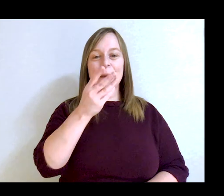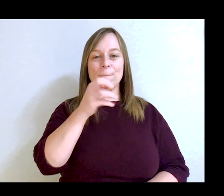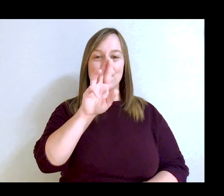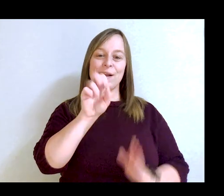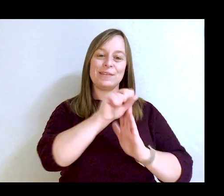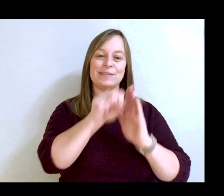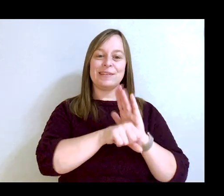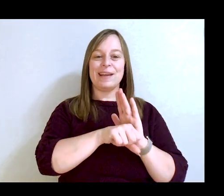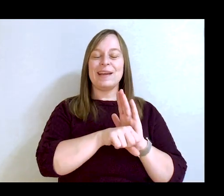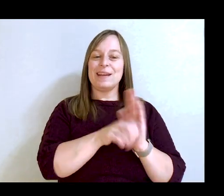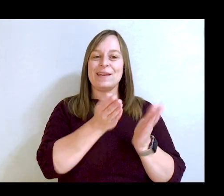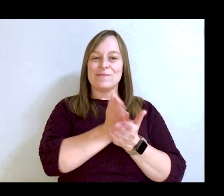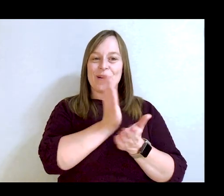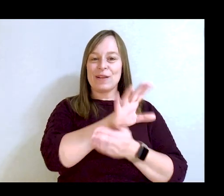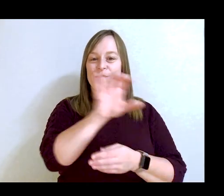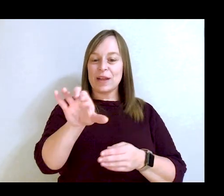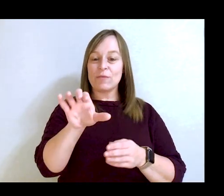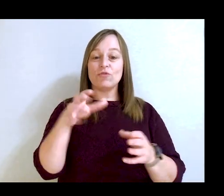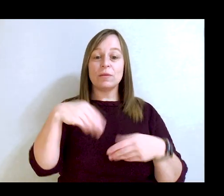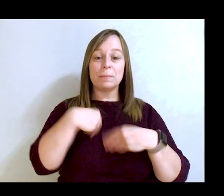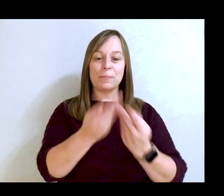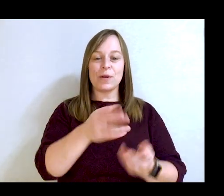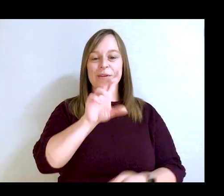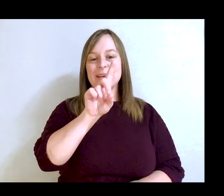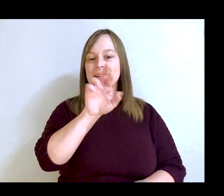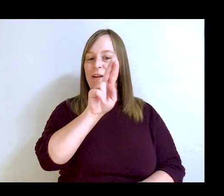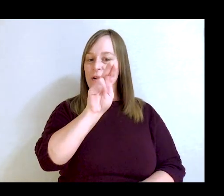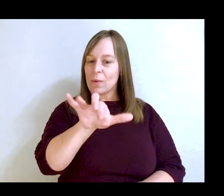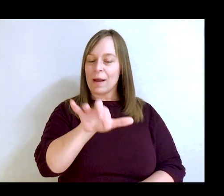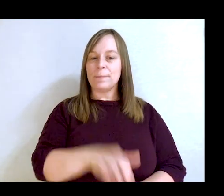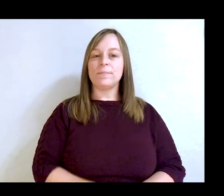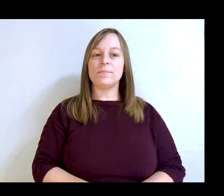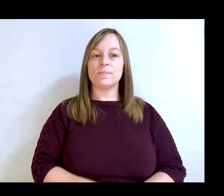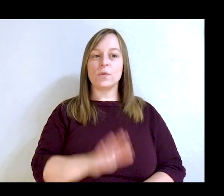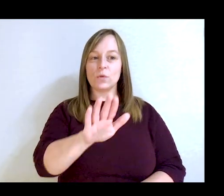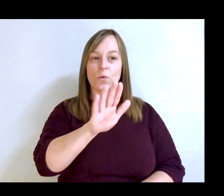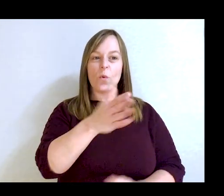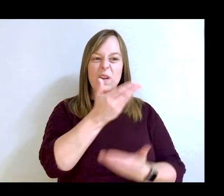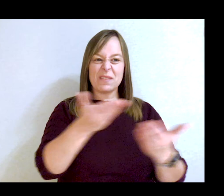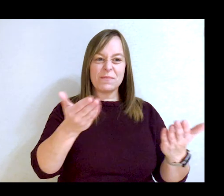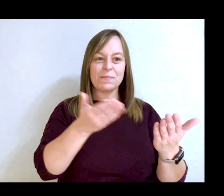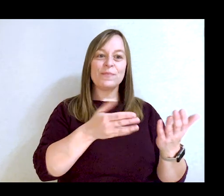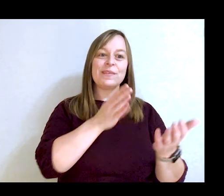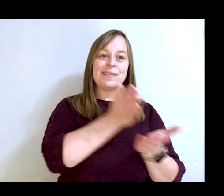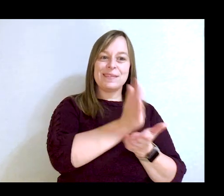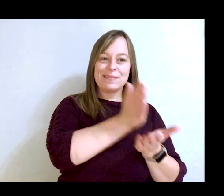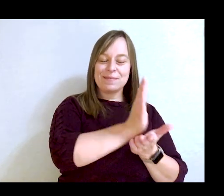K: Empire State of Rights: Closed Captioned has been brought to you by Disability Rights New York; your source for disability rights and